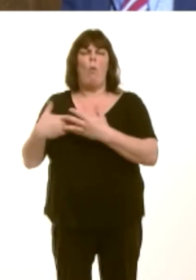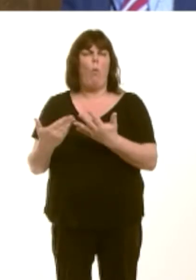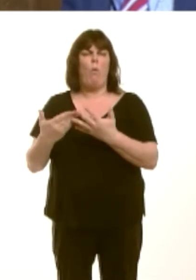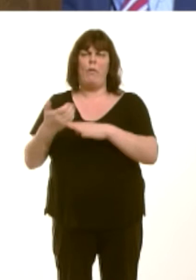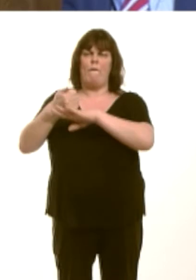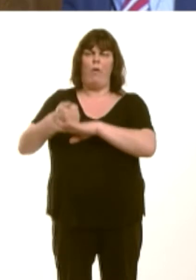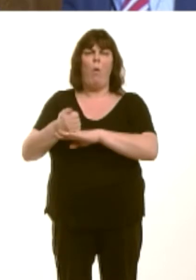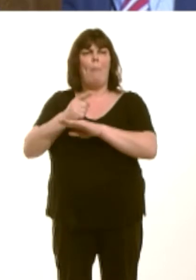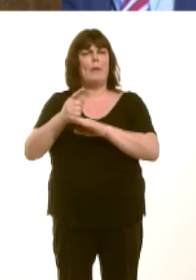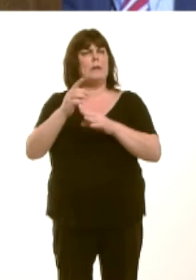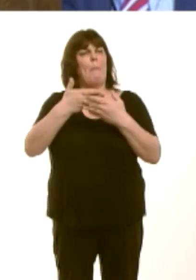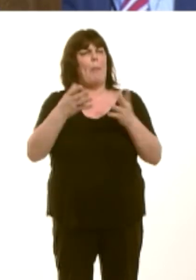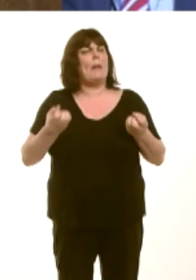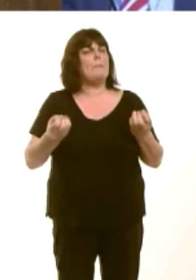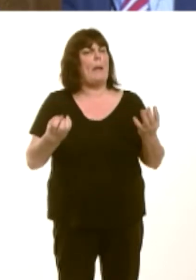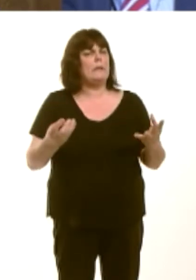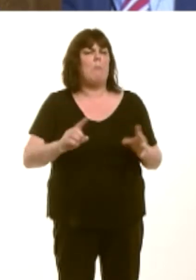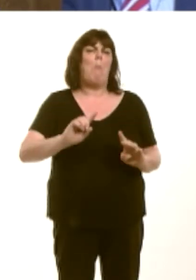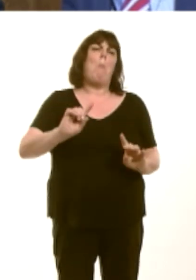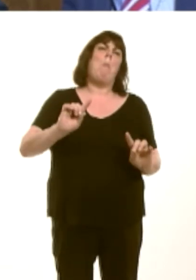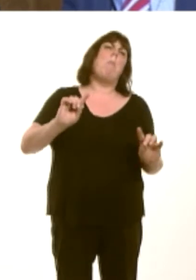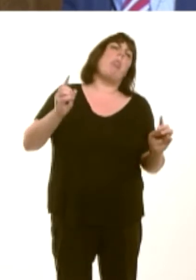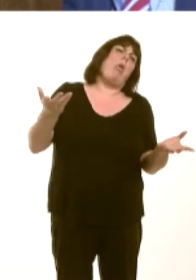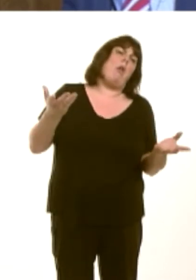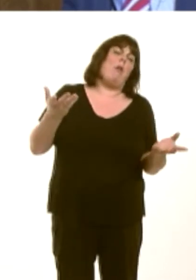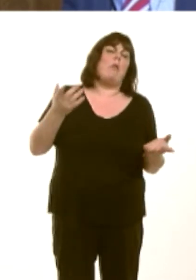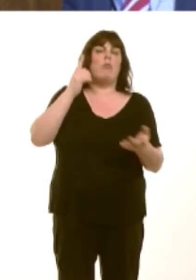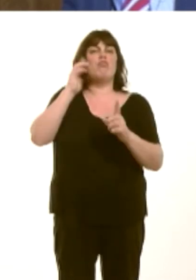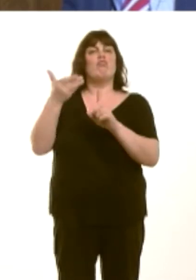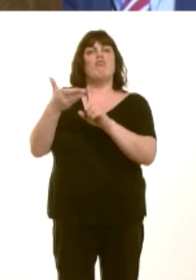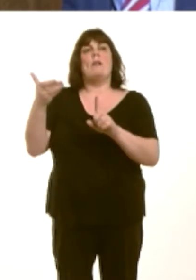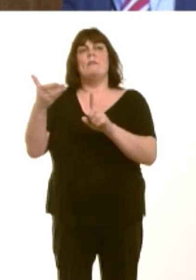But, well, there you are, there is a recognition in principle that Wales is underfunded.